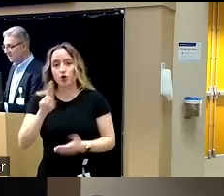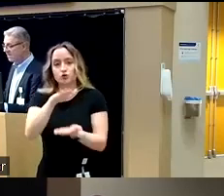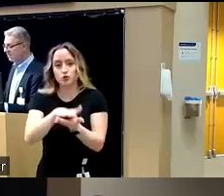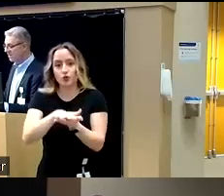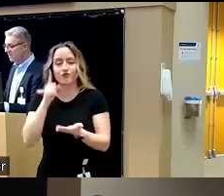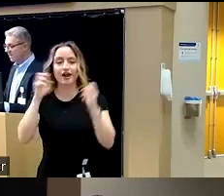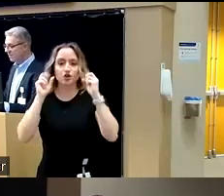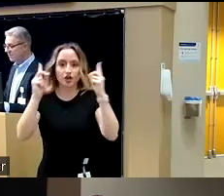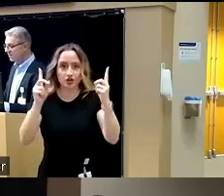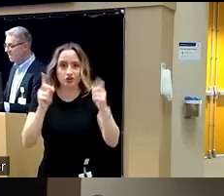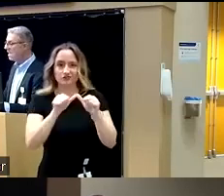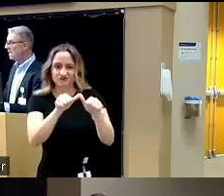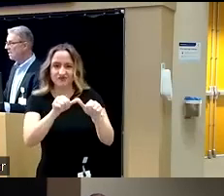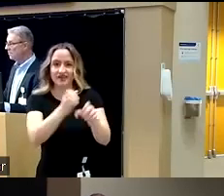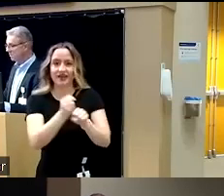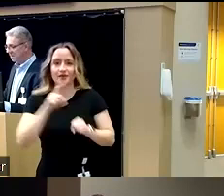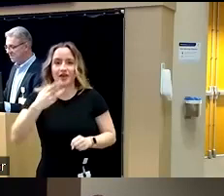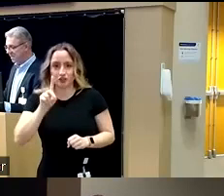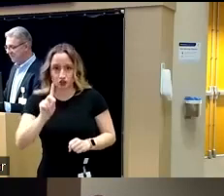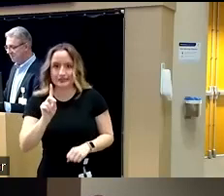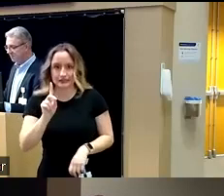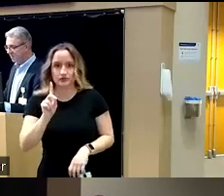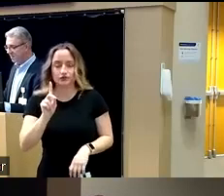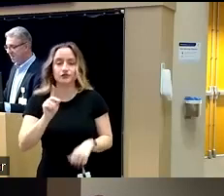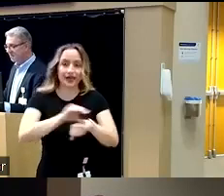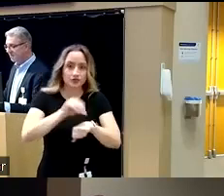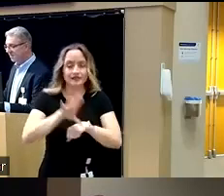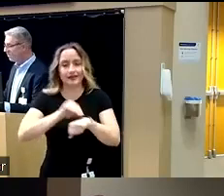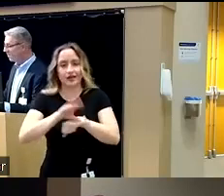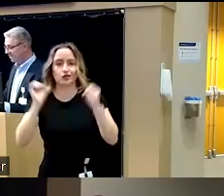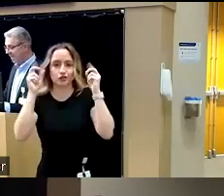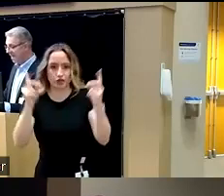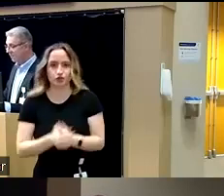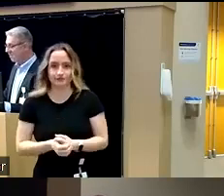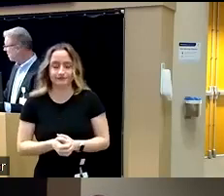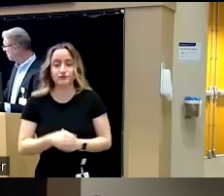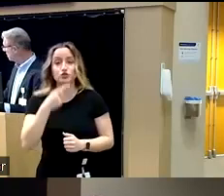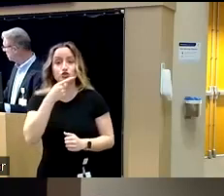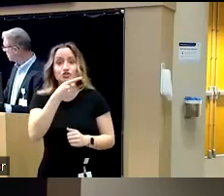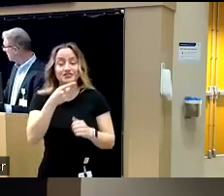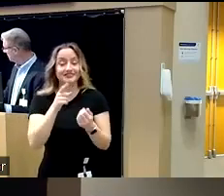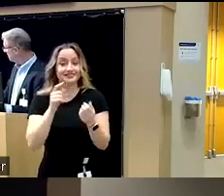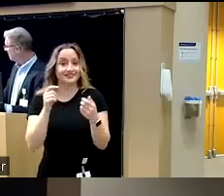a PhD in counseling and counselor education and she celebrates the halfway mark of her training